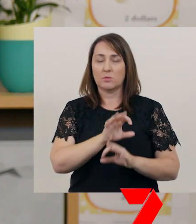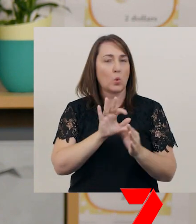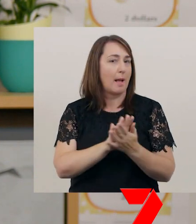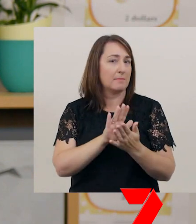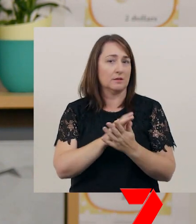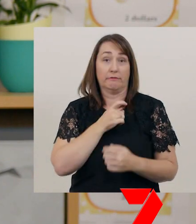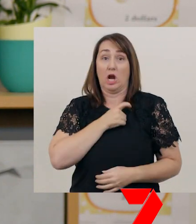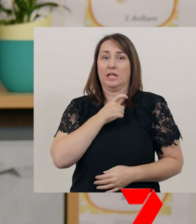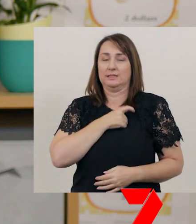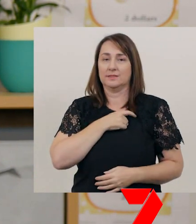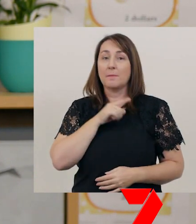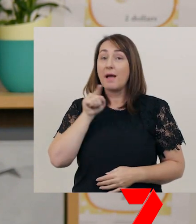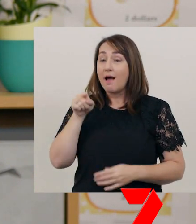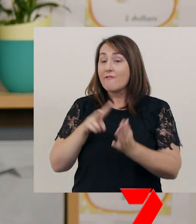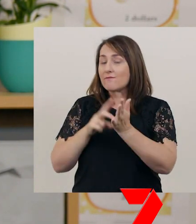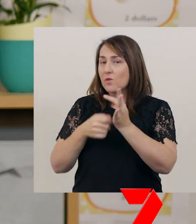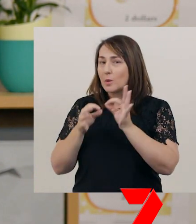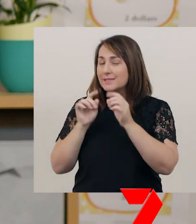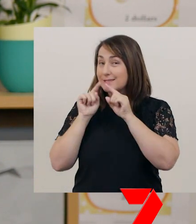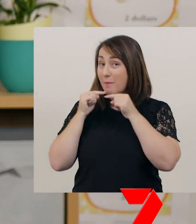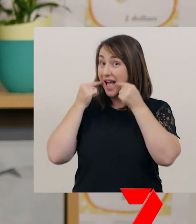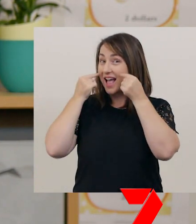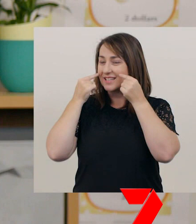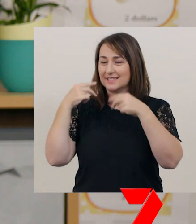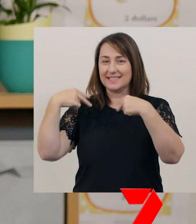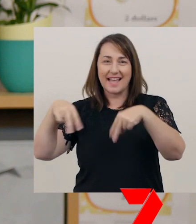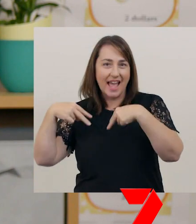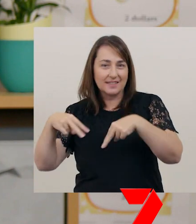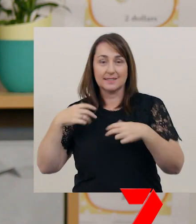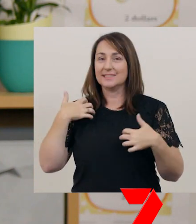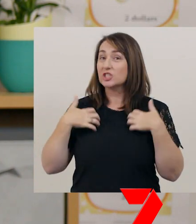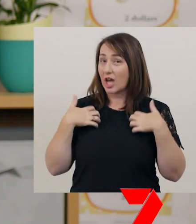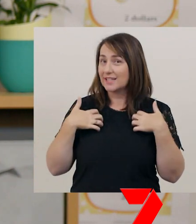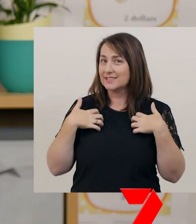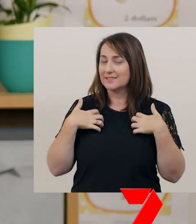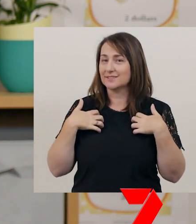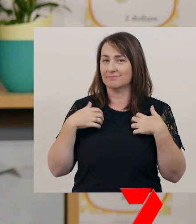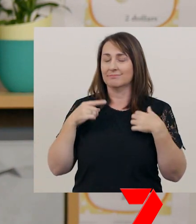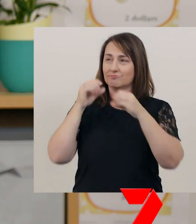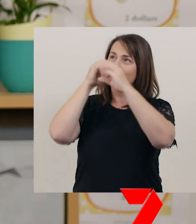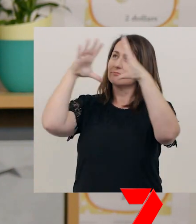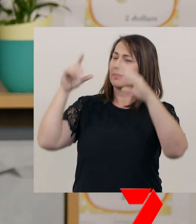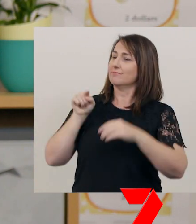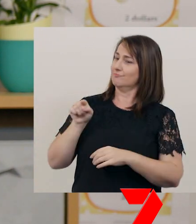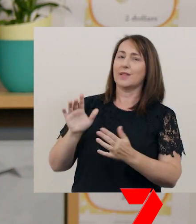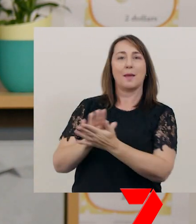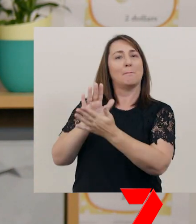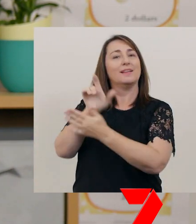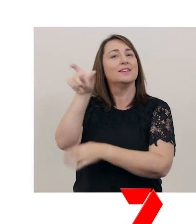Whereas the verbs ‘smiled’, danced’, and ‘excited’, paint a much happier picture.